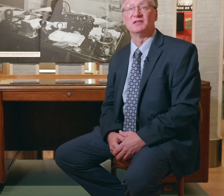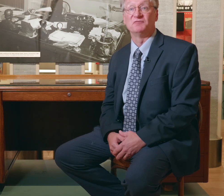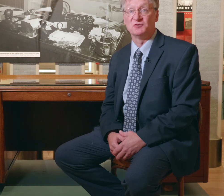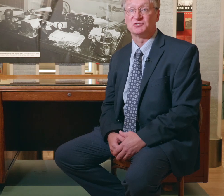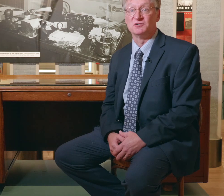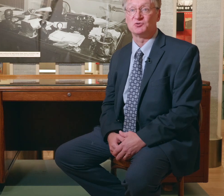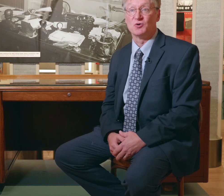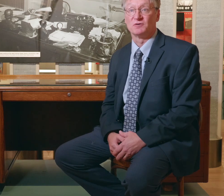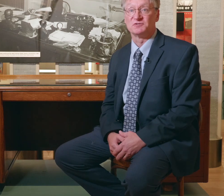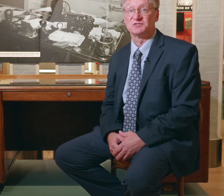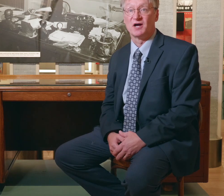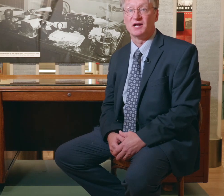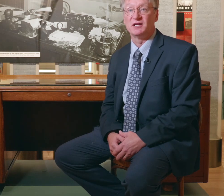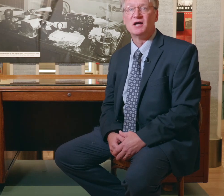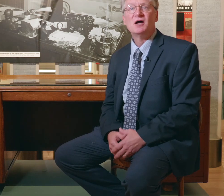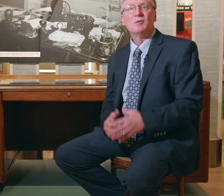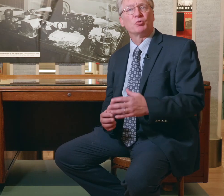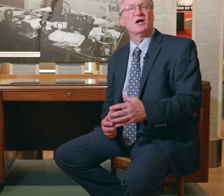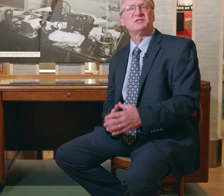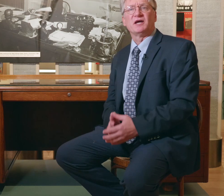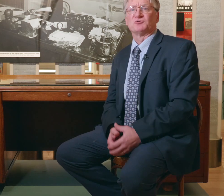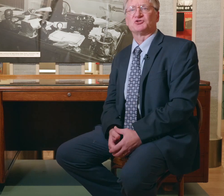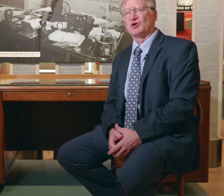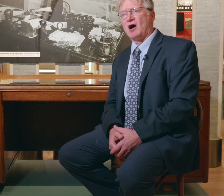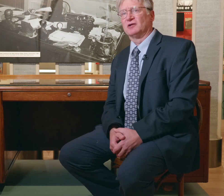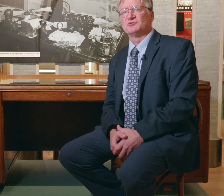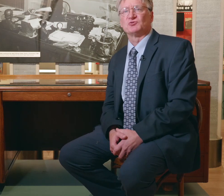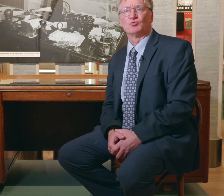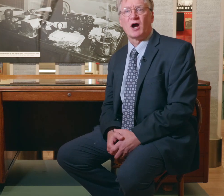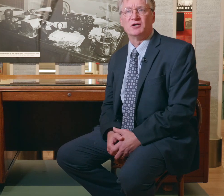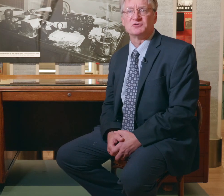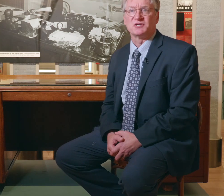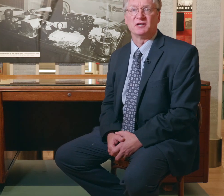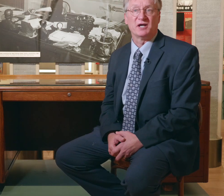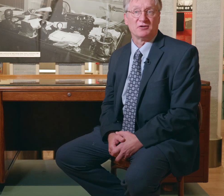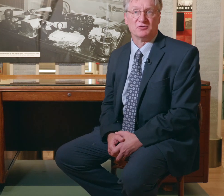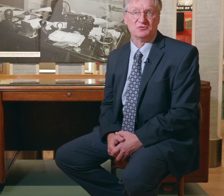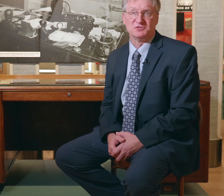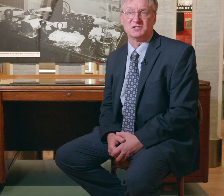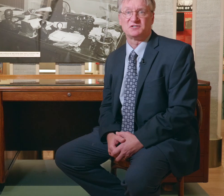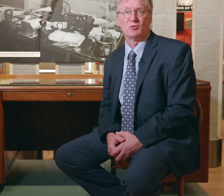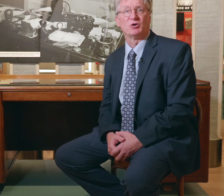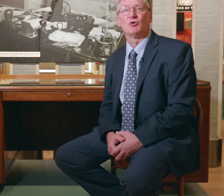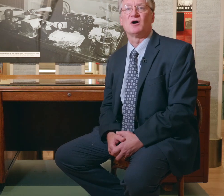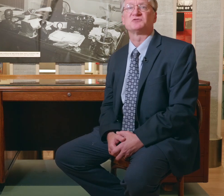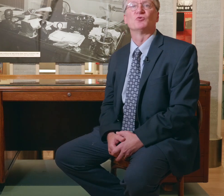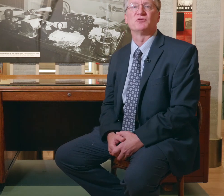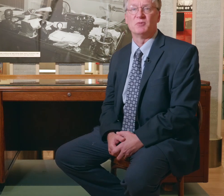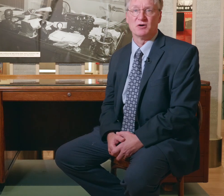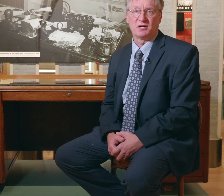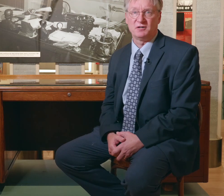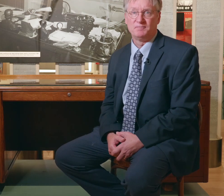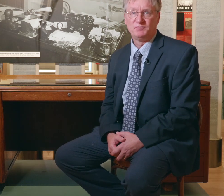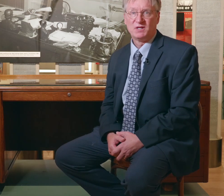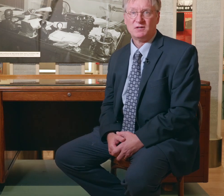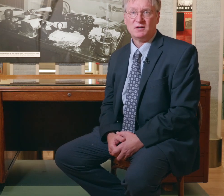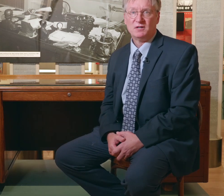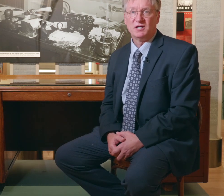and the Filson Historical Society, brought together scholars, writers, and Keller enthusiasts from across North America.